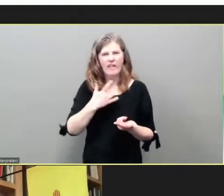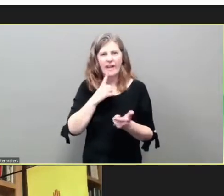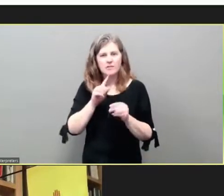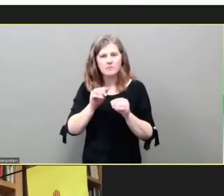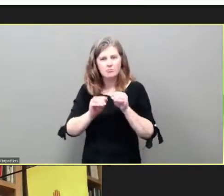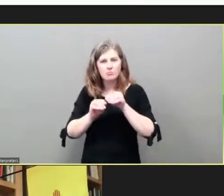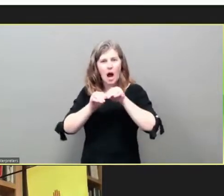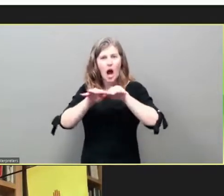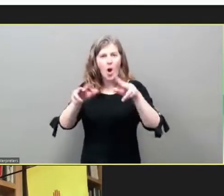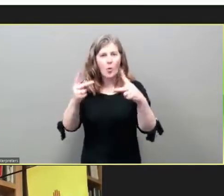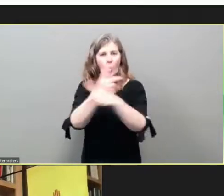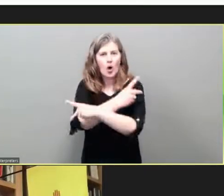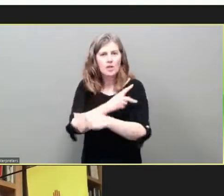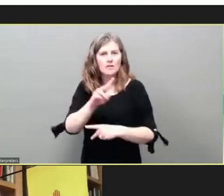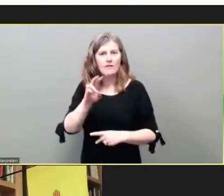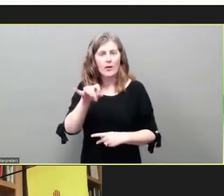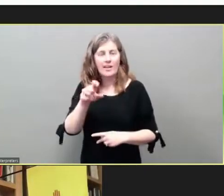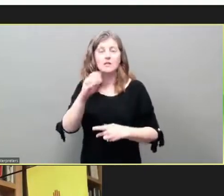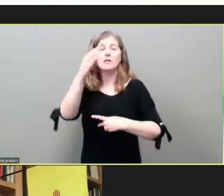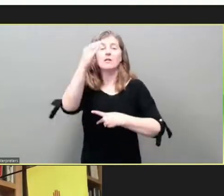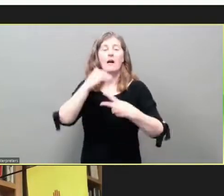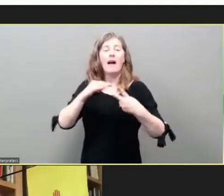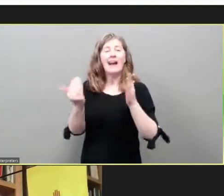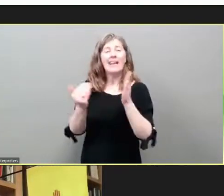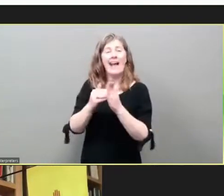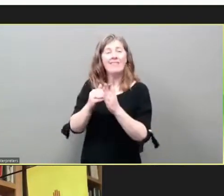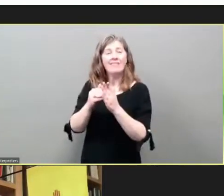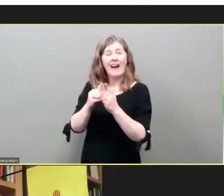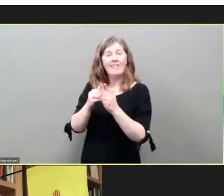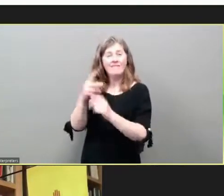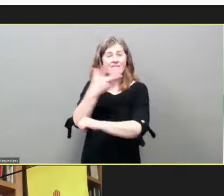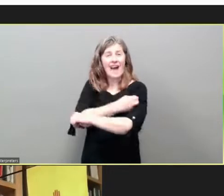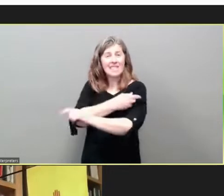terms of the vaccination goal? Because we're so far ahead because there's no